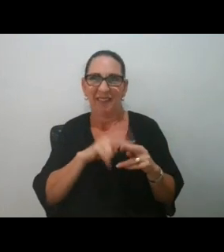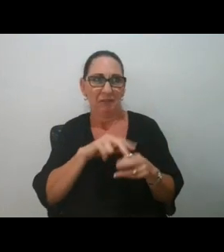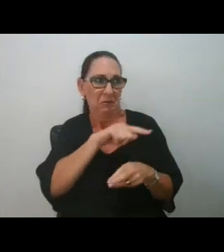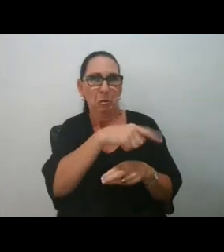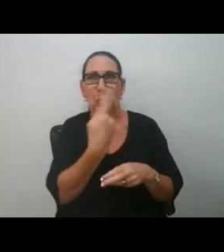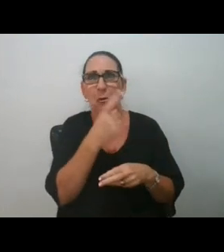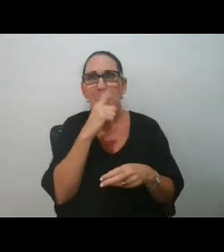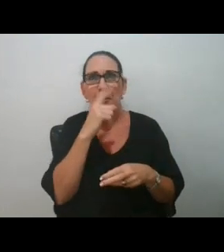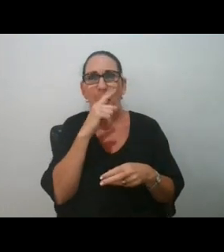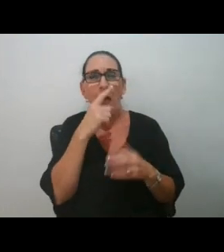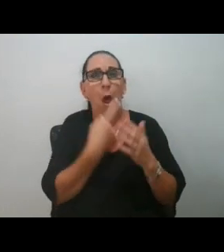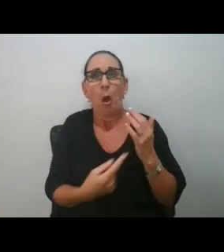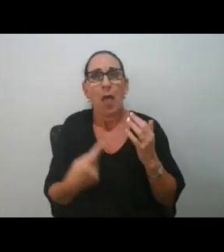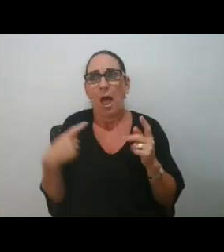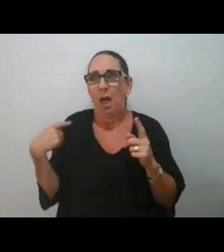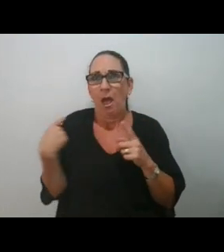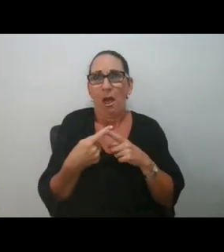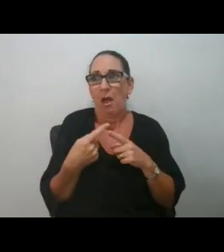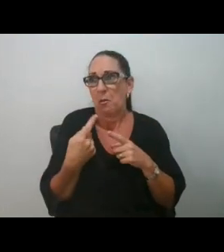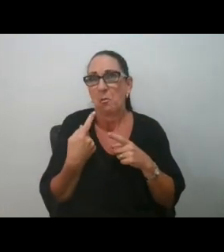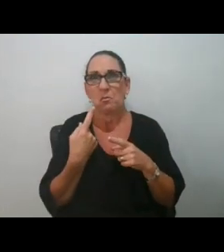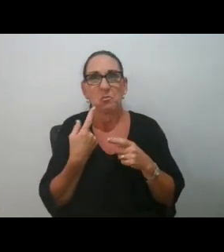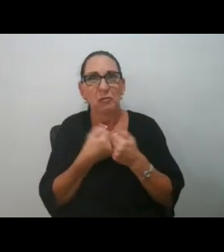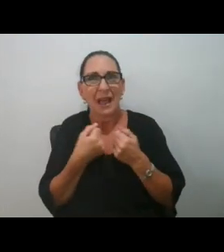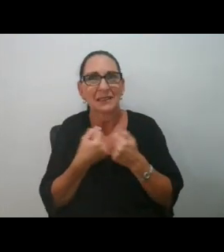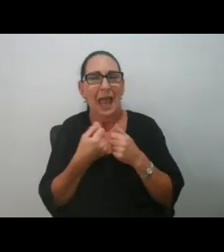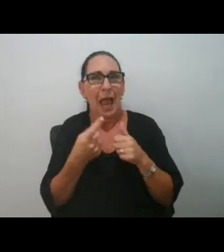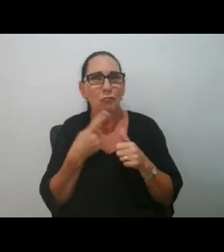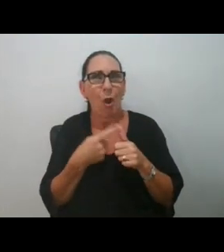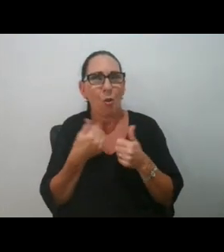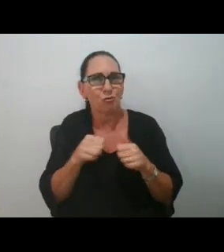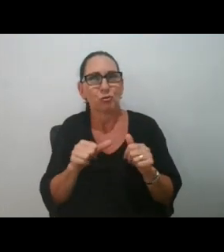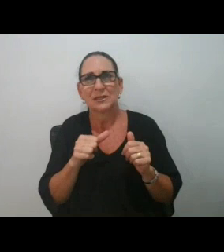years and some people we have who come to the Drug and Alcohol Court have used for a large number of